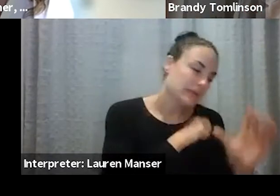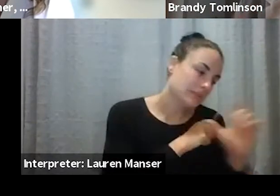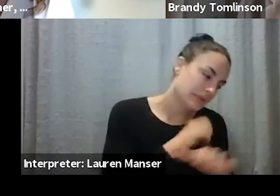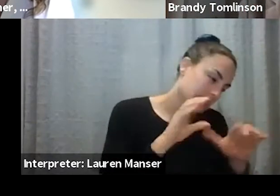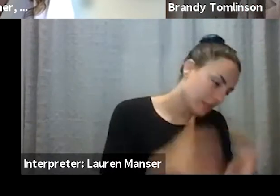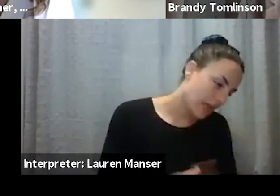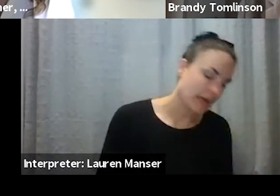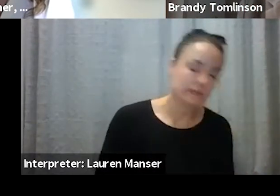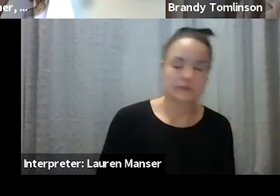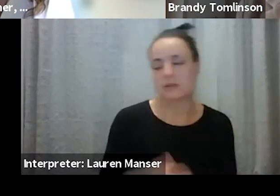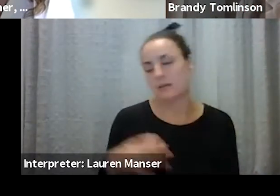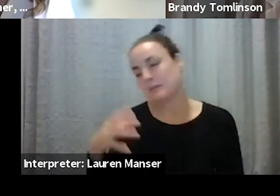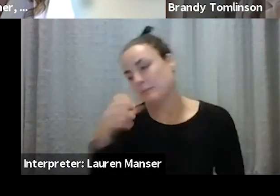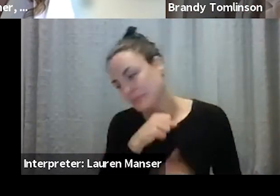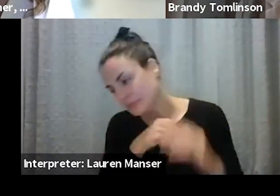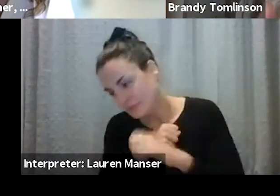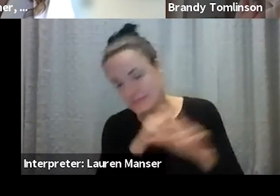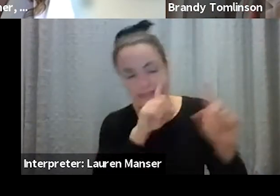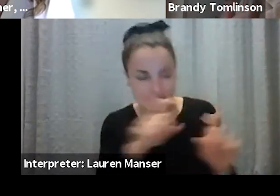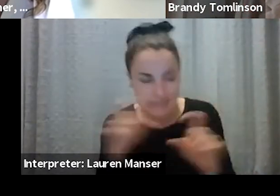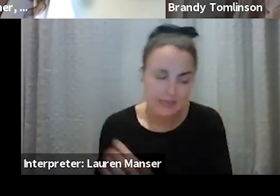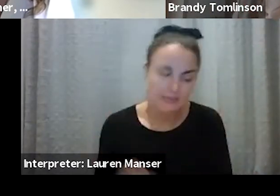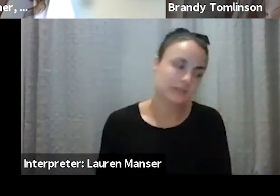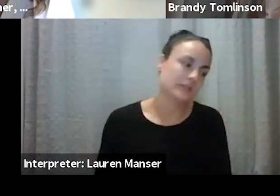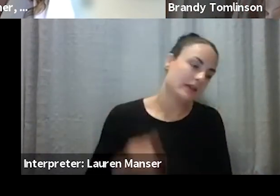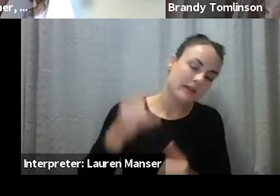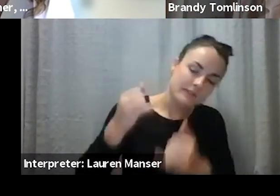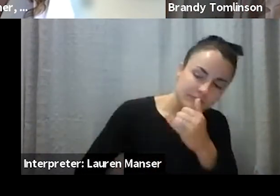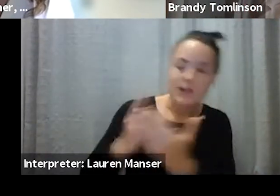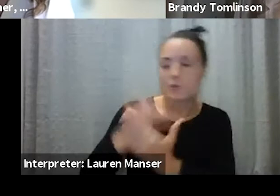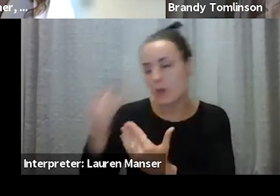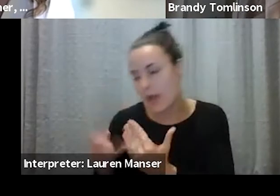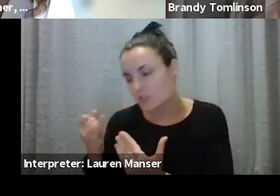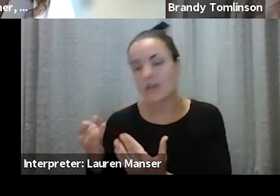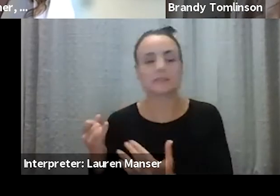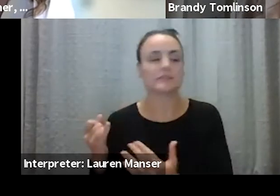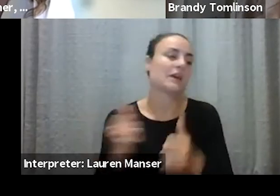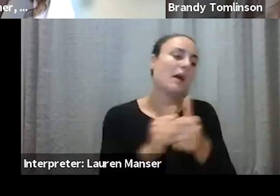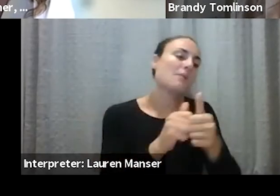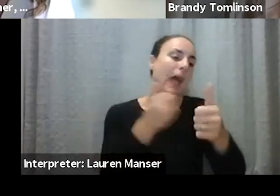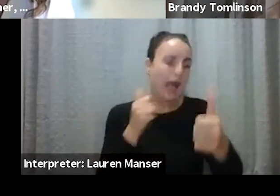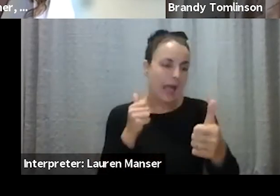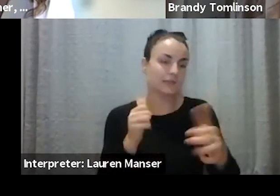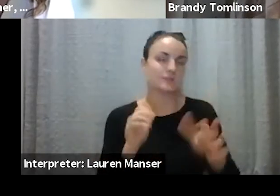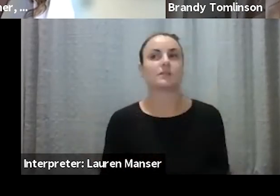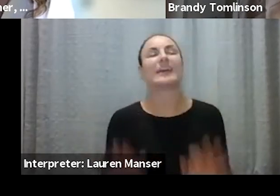or you just completely, you're not staying on top of things, you wanna reach out to disability offices